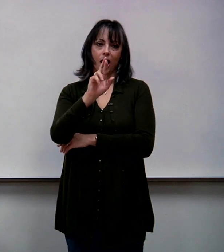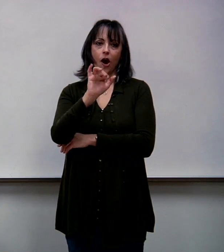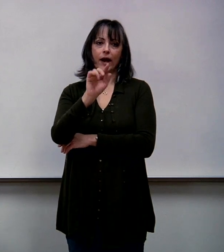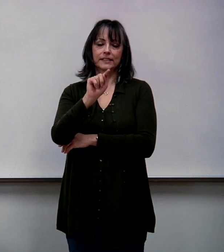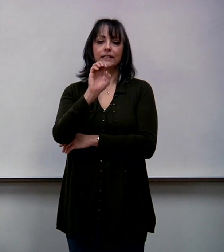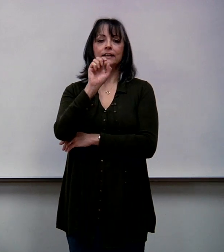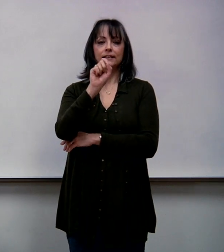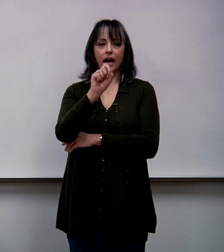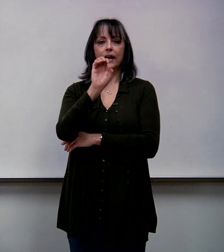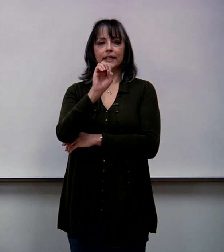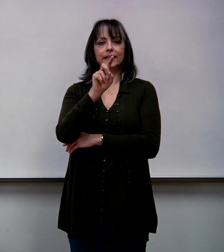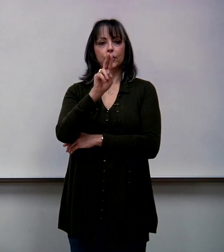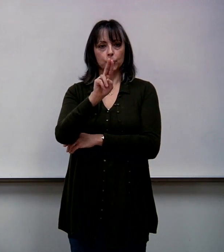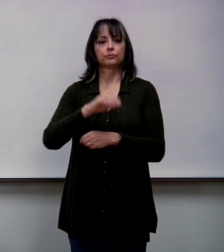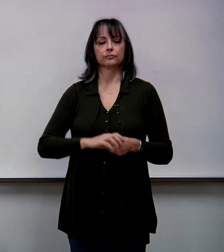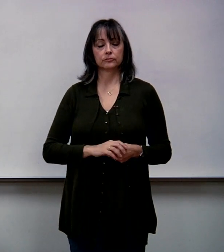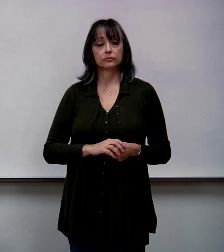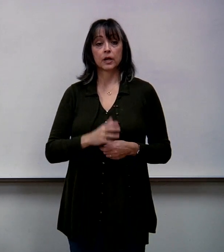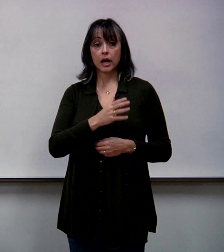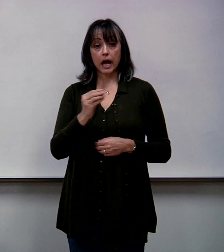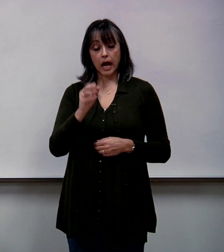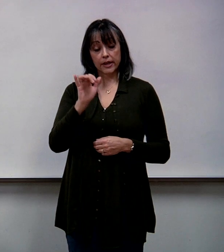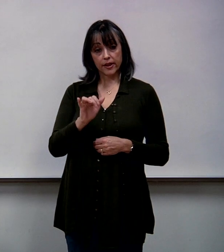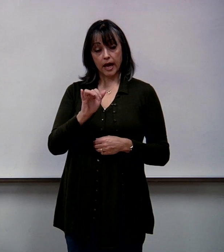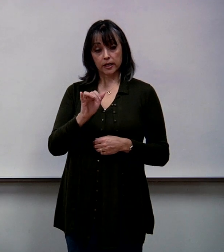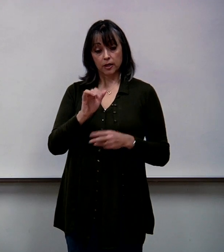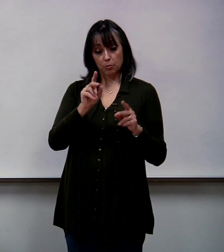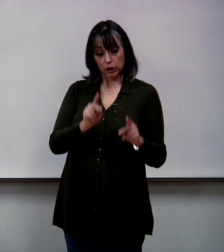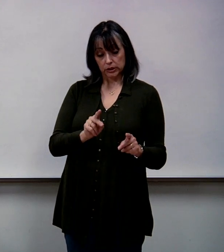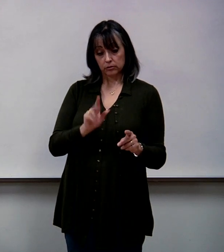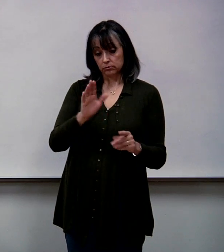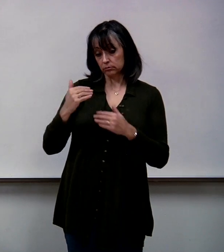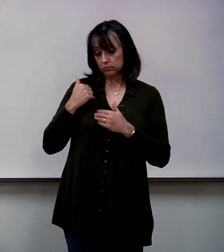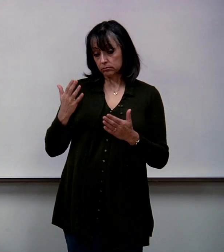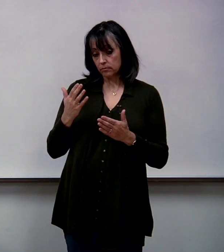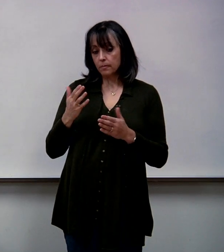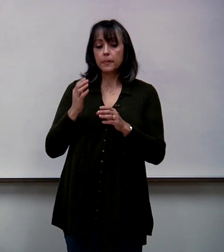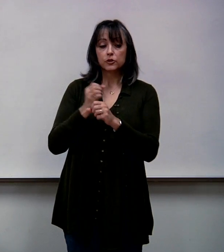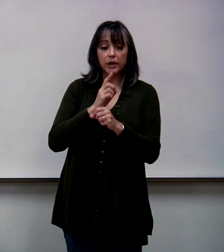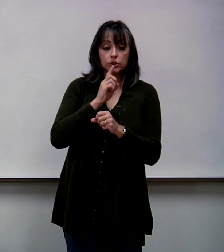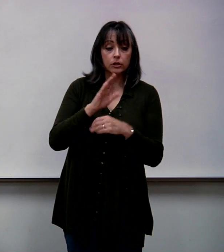And it will be her role to oversee and make sure that all of the those are being used properly.